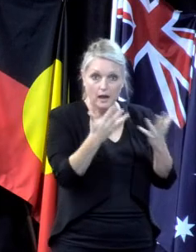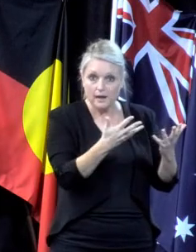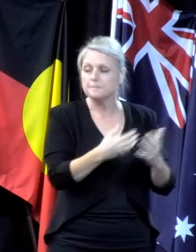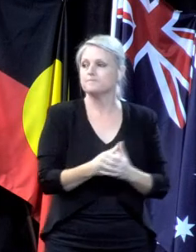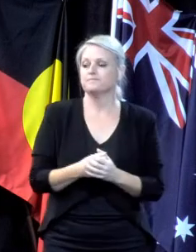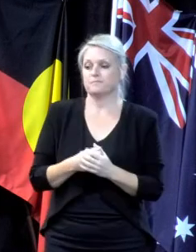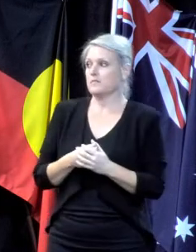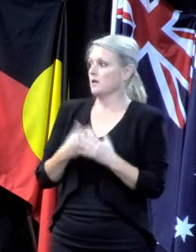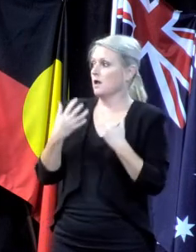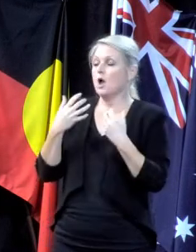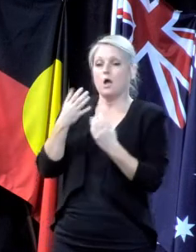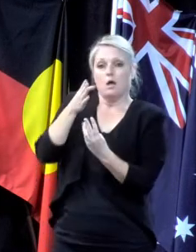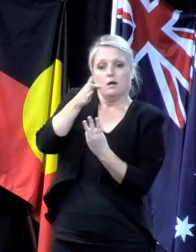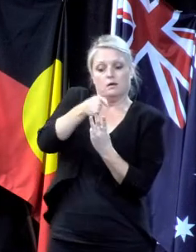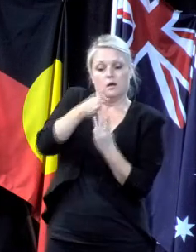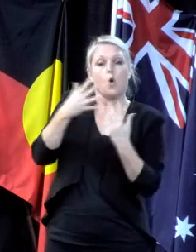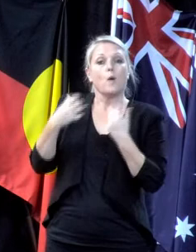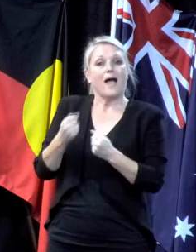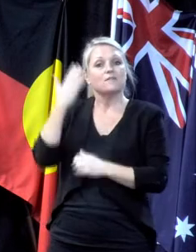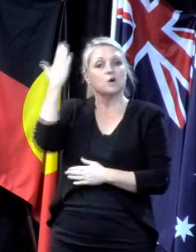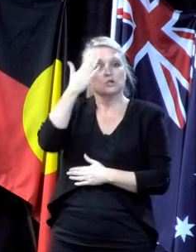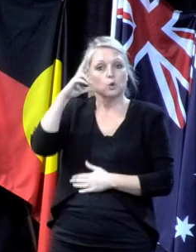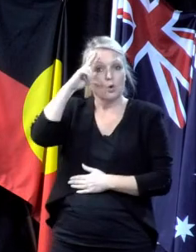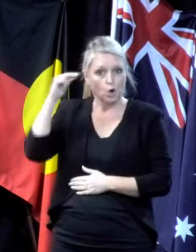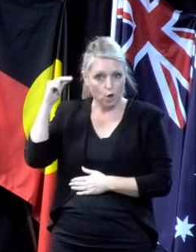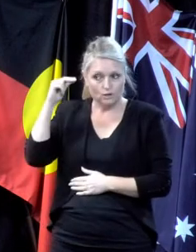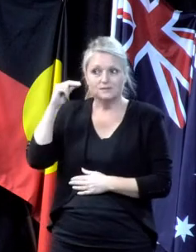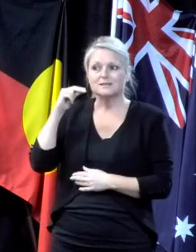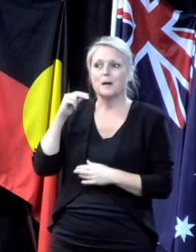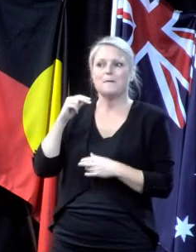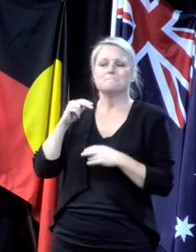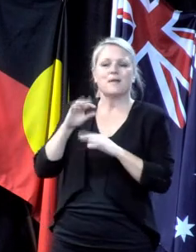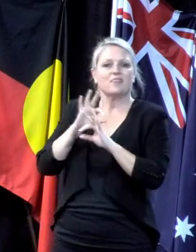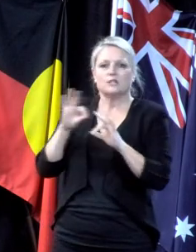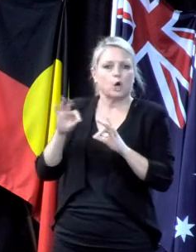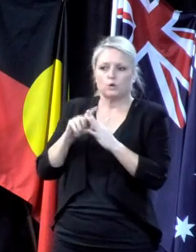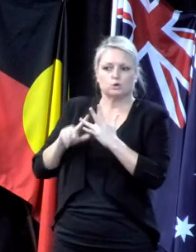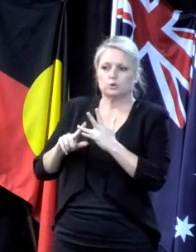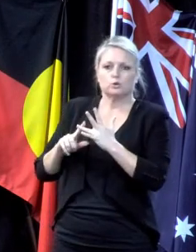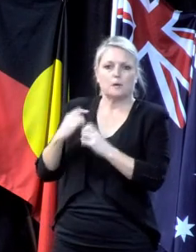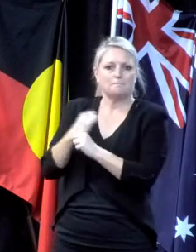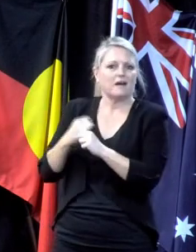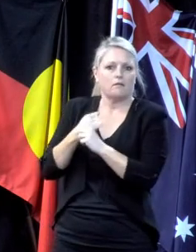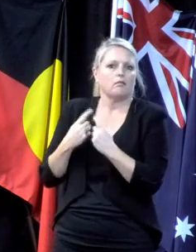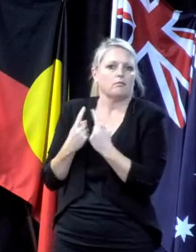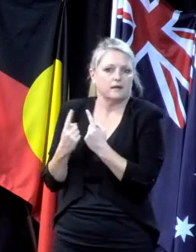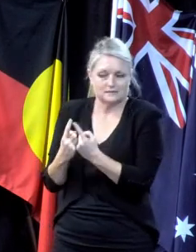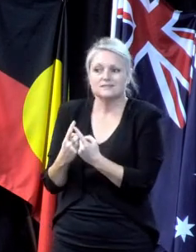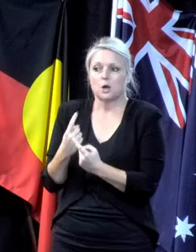procedures. So there are school nurses in schools, and there’s one in my school allocated to my school, but that – their role does not